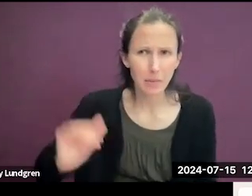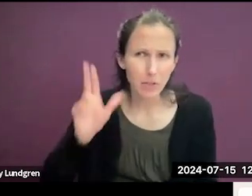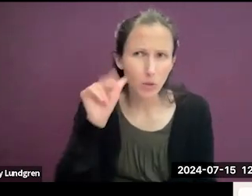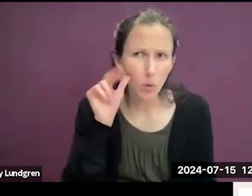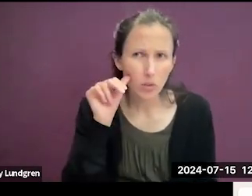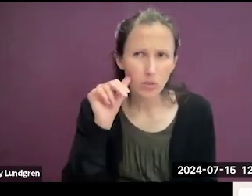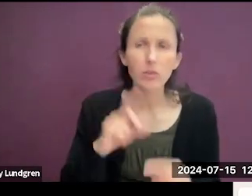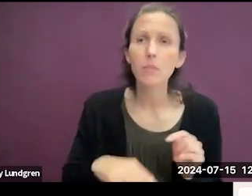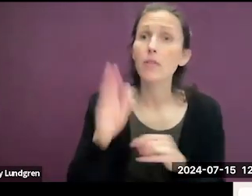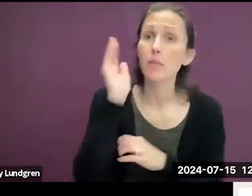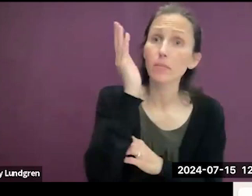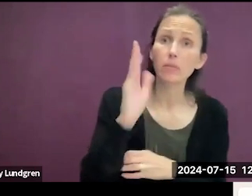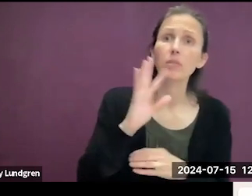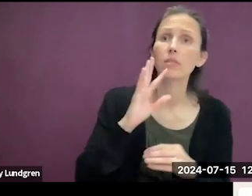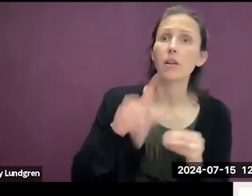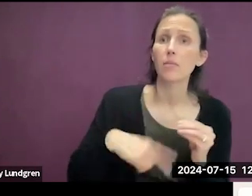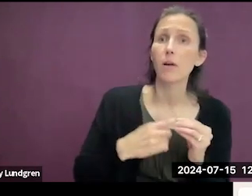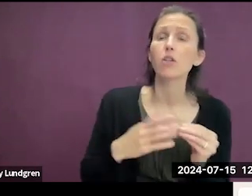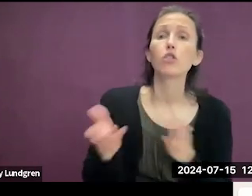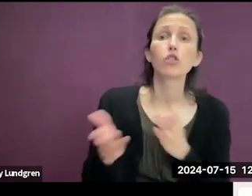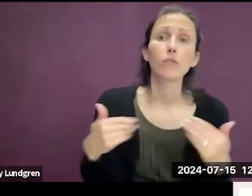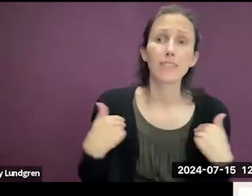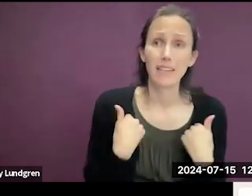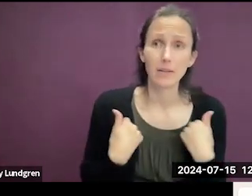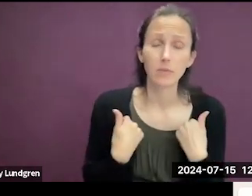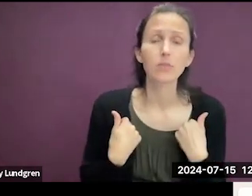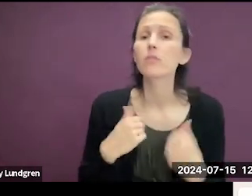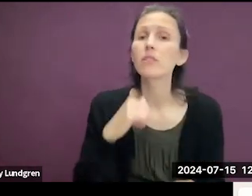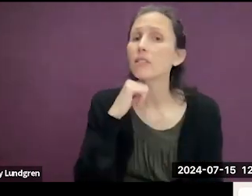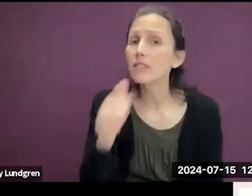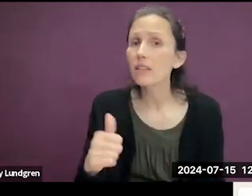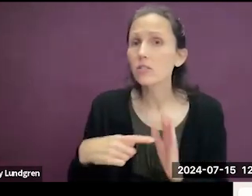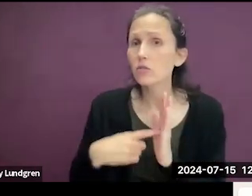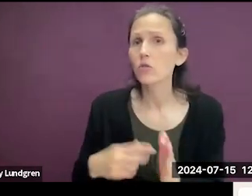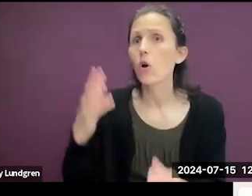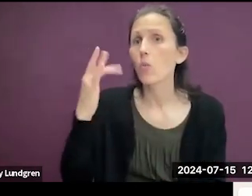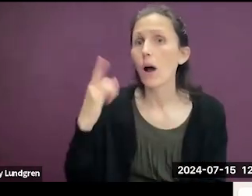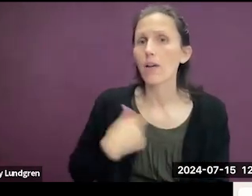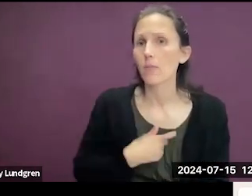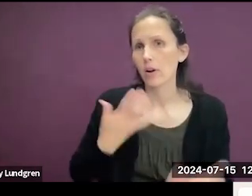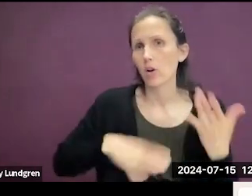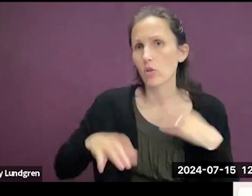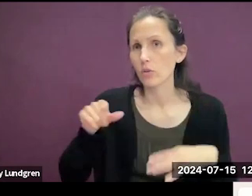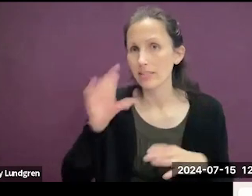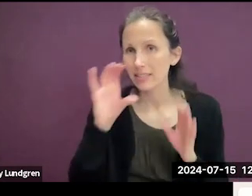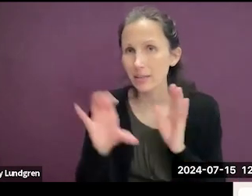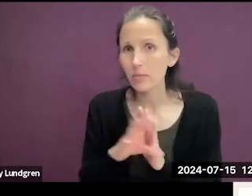But our presentation is about service animals. It's not giving us an indication of why we're including this image. Why is it important?